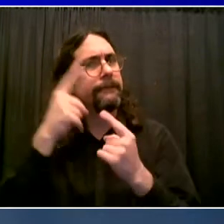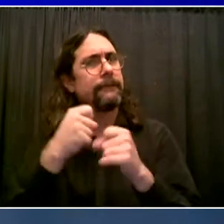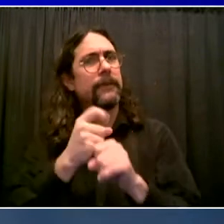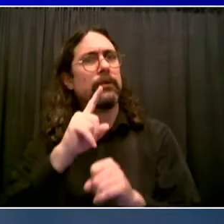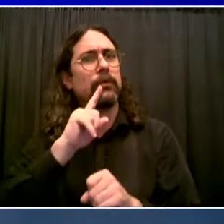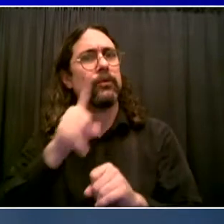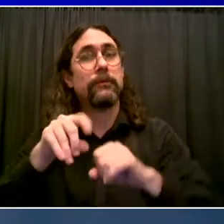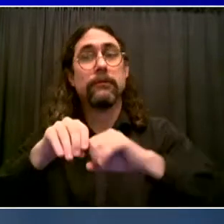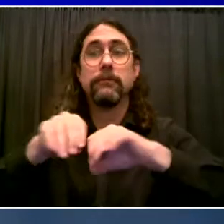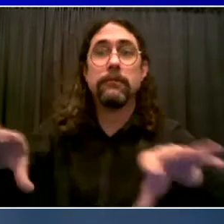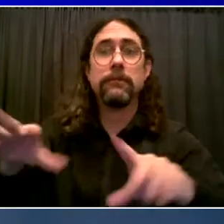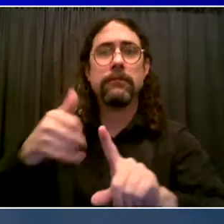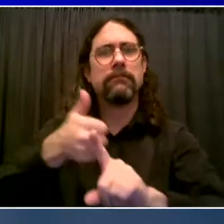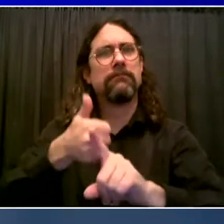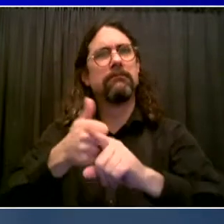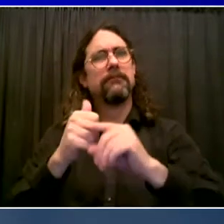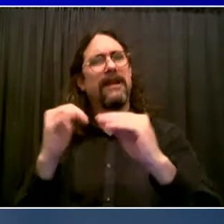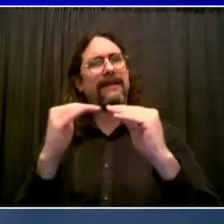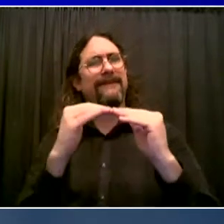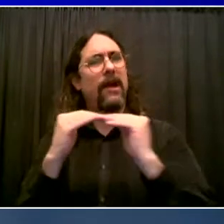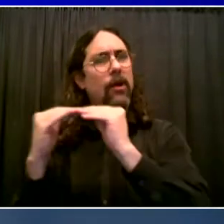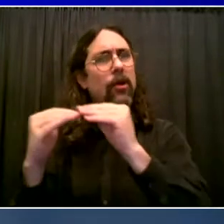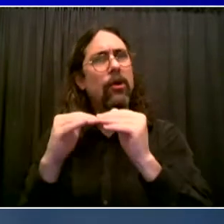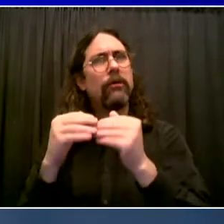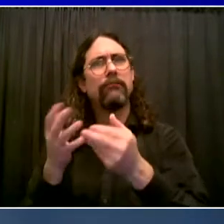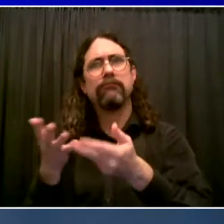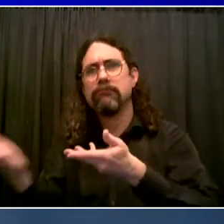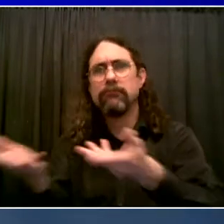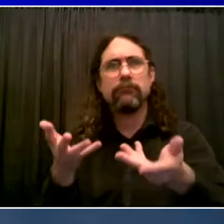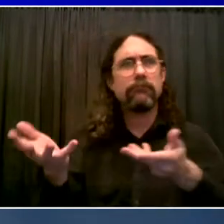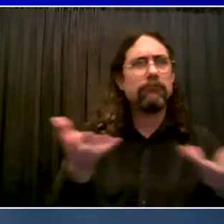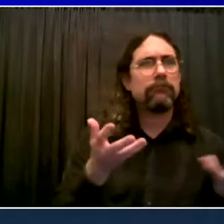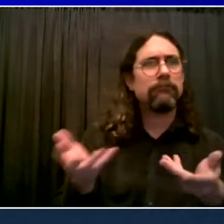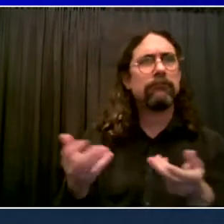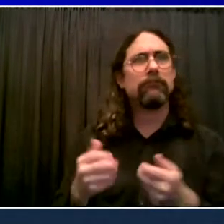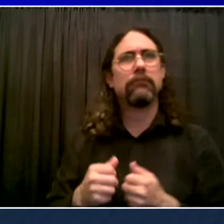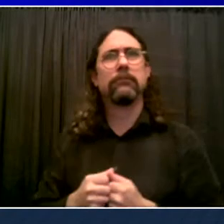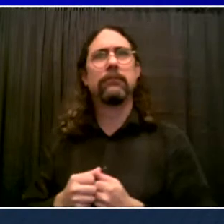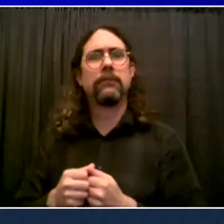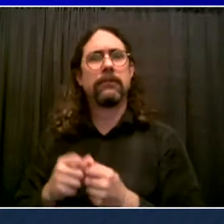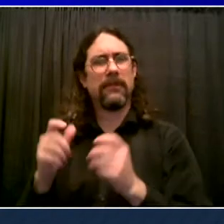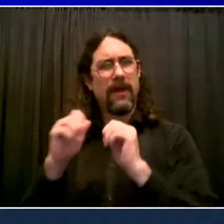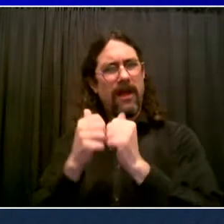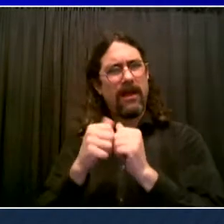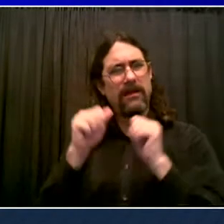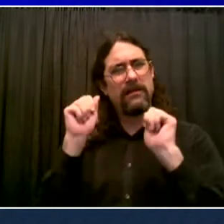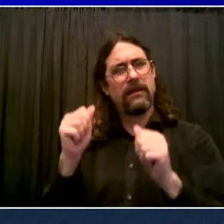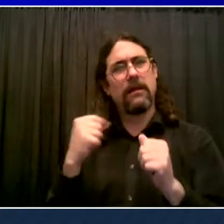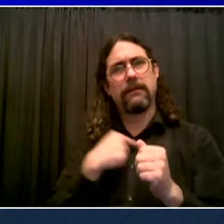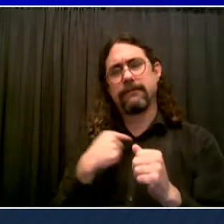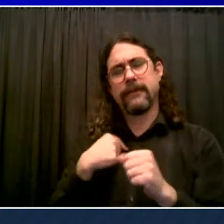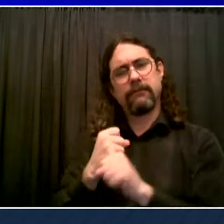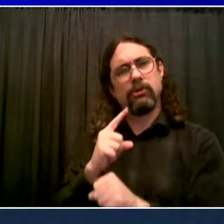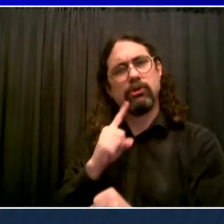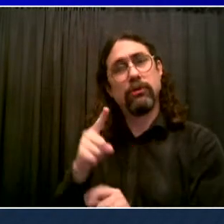AND ADDRESS INENEUQALALTYI THAT WWSAE SAE W COME OU IN THE CORONAVIRUS